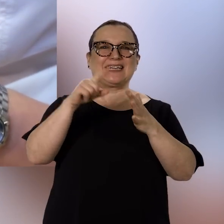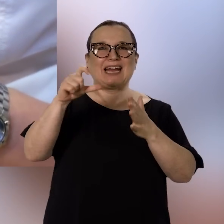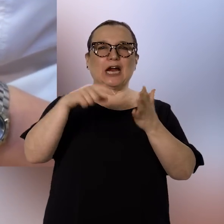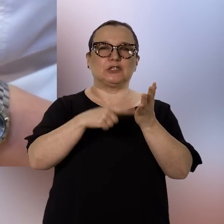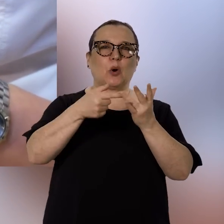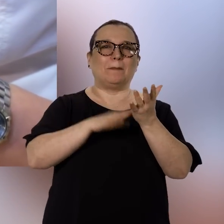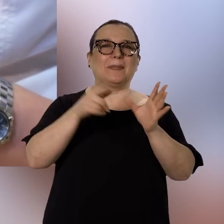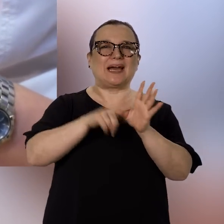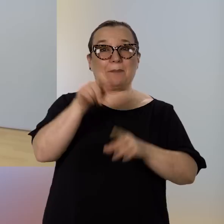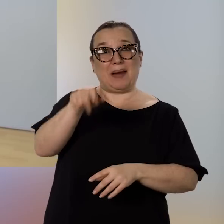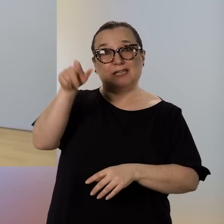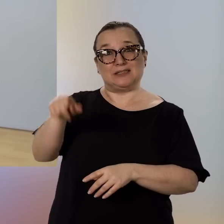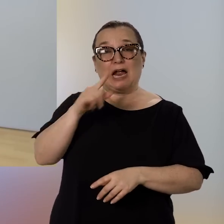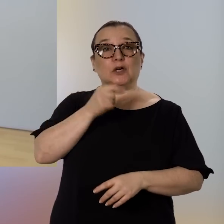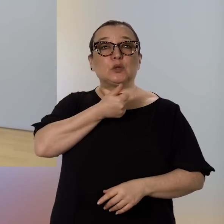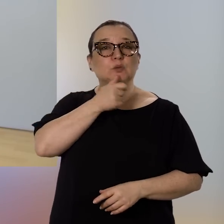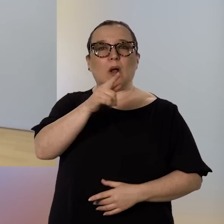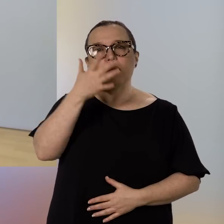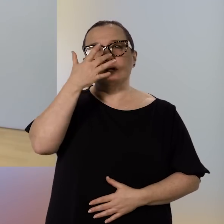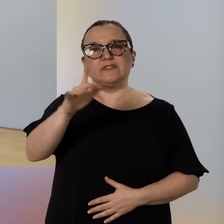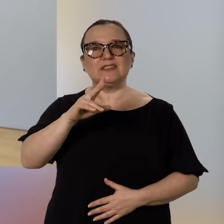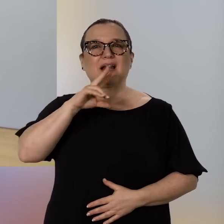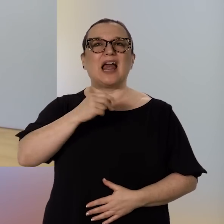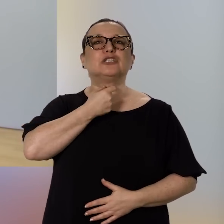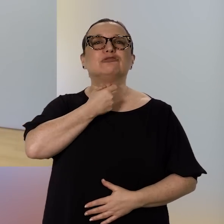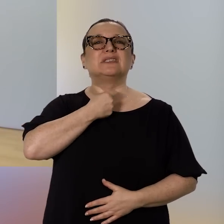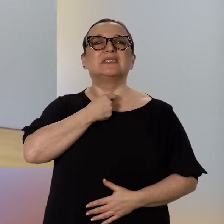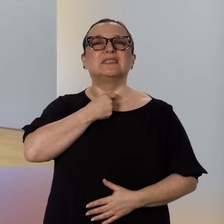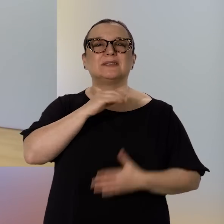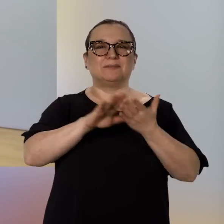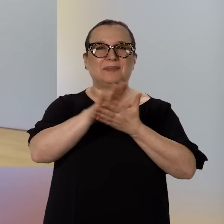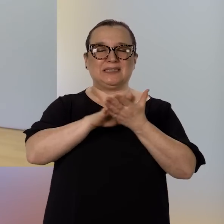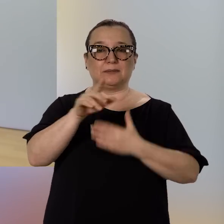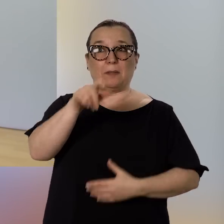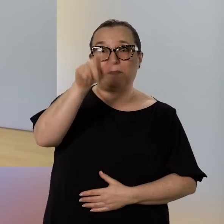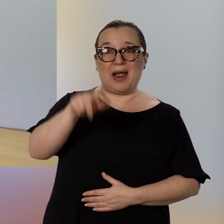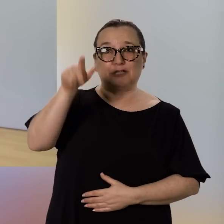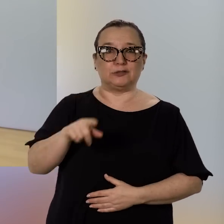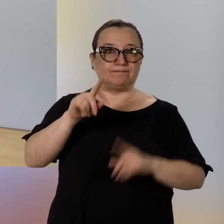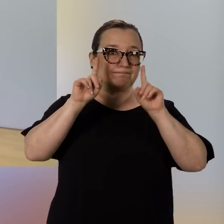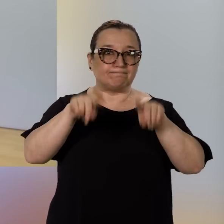a very long time. This is another option that laryngectomy patients can use. It's an artificial larynx